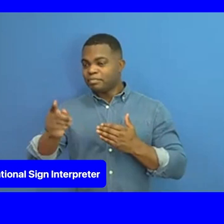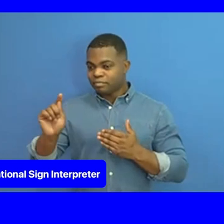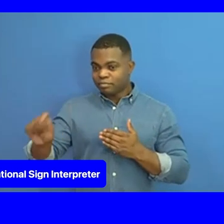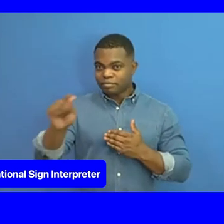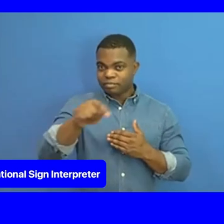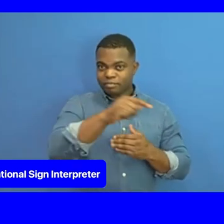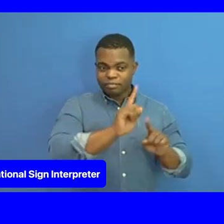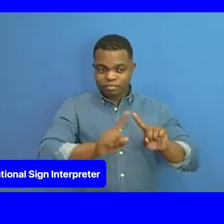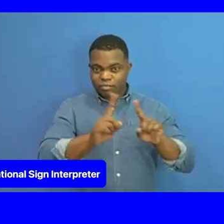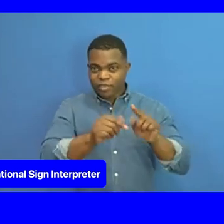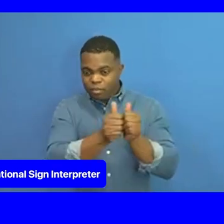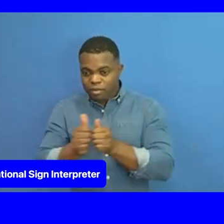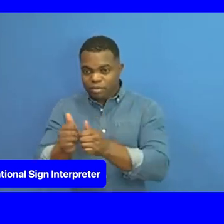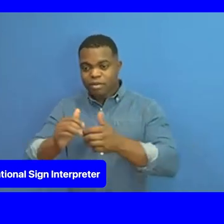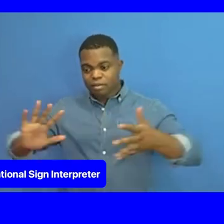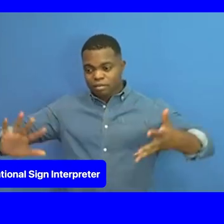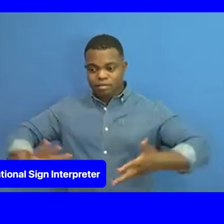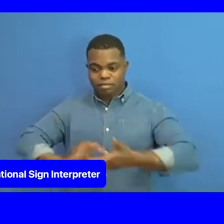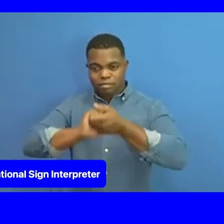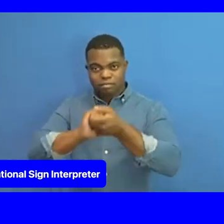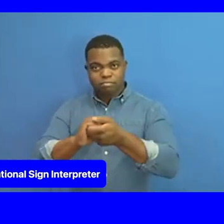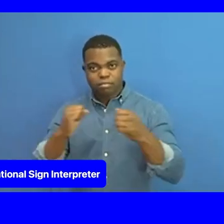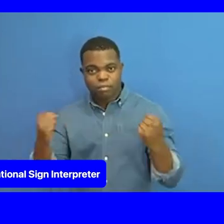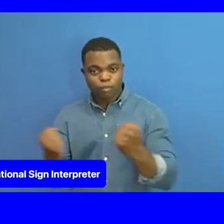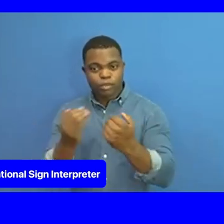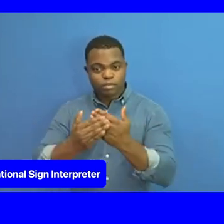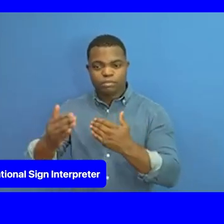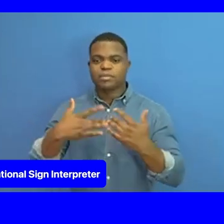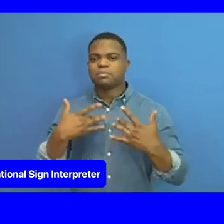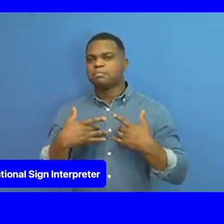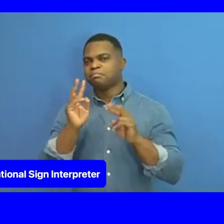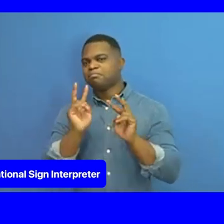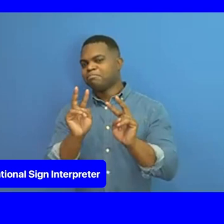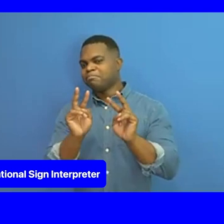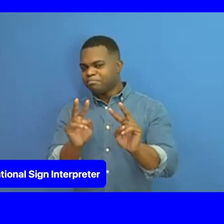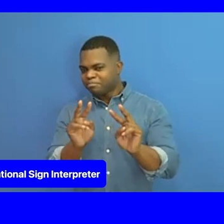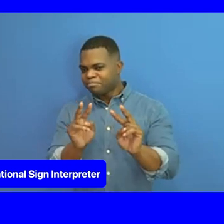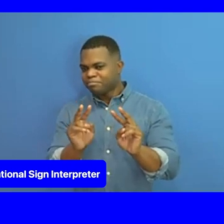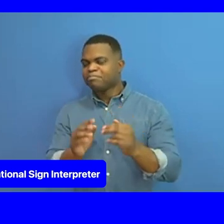For example with Culture Moves Europe or with the new culture and creativity, knowledge